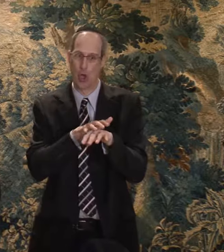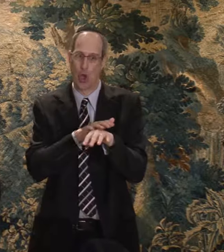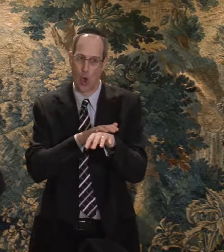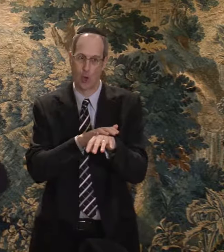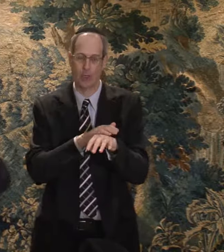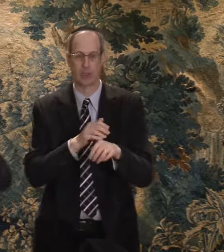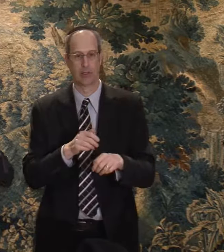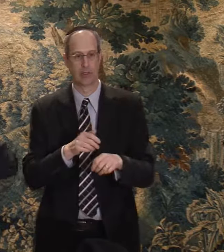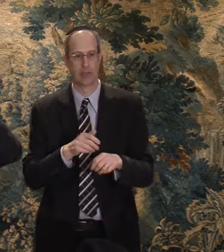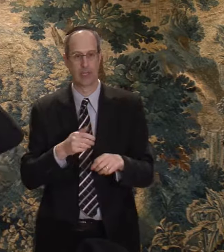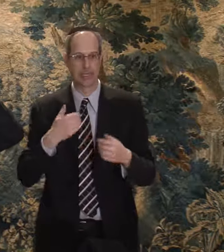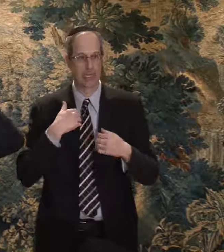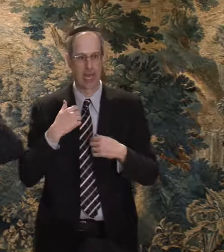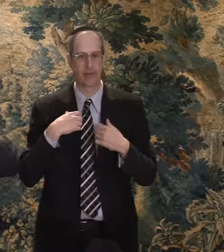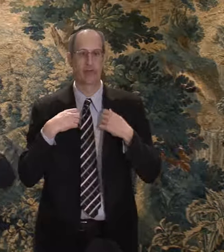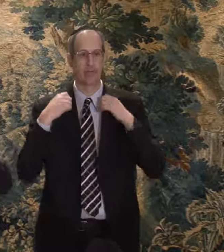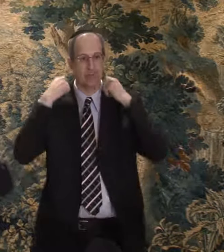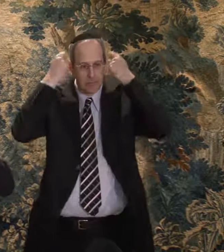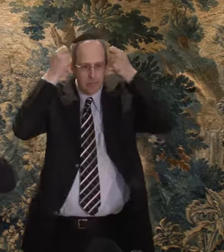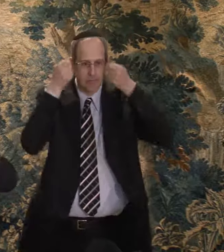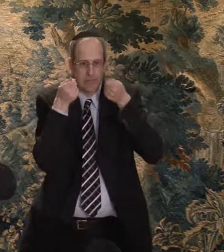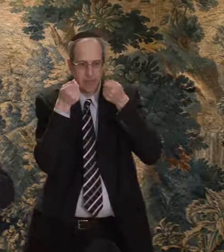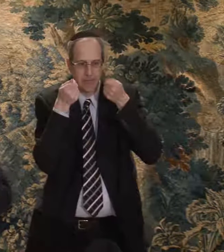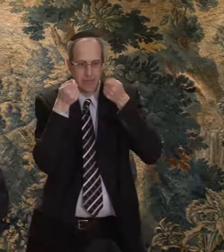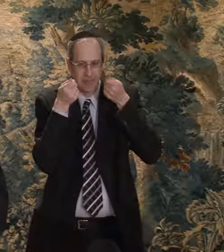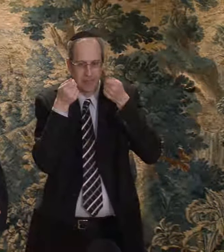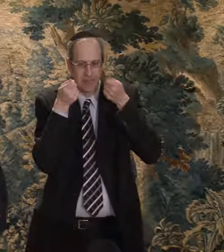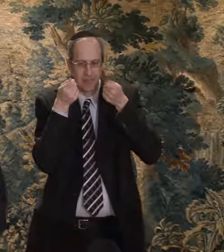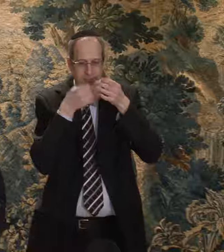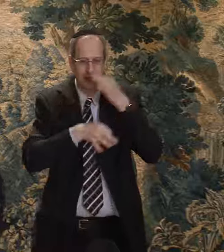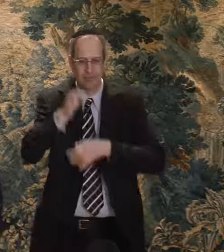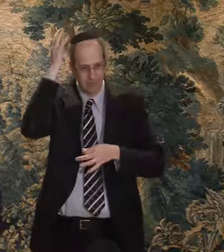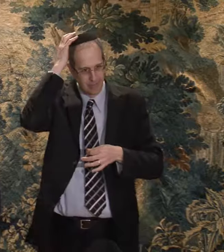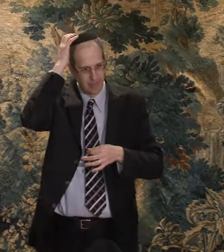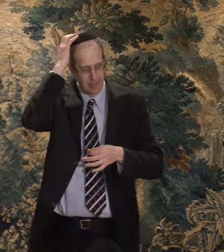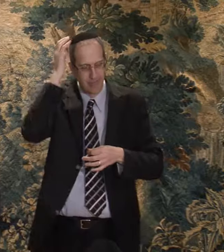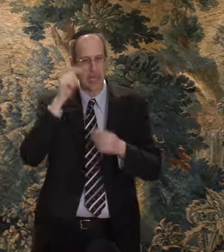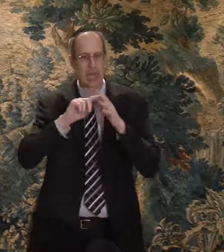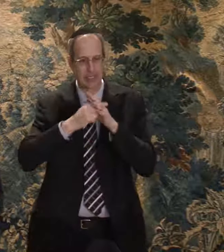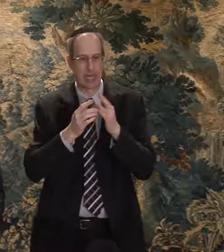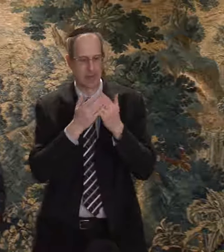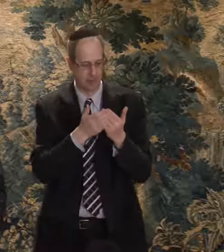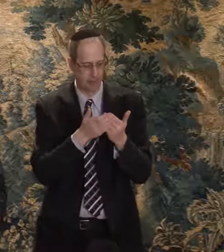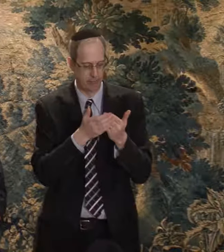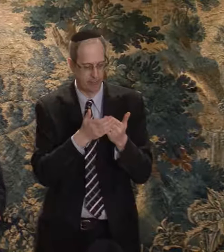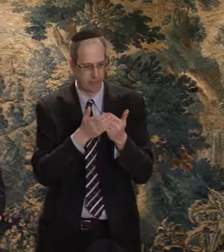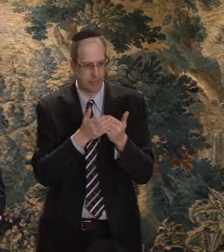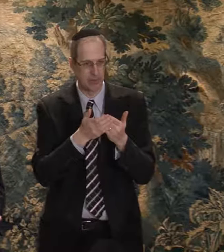when he had no yarmulke took his jacket he put it over his head and he started doubting and of course he knew the darling well Pat and in one of the first